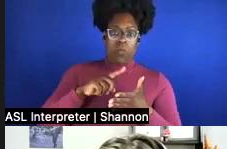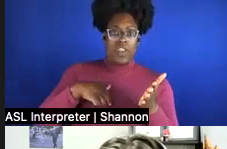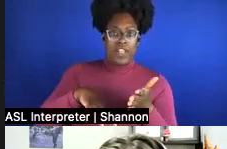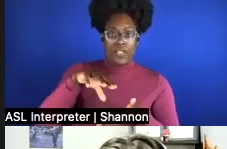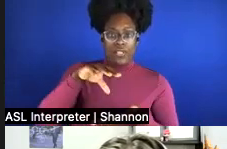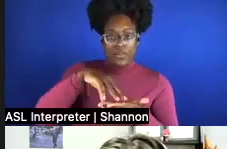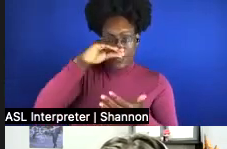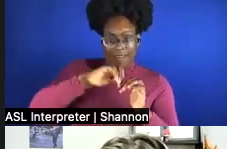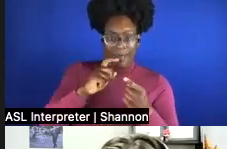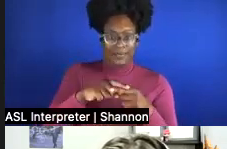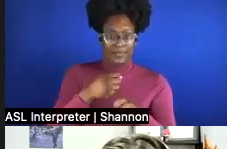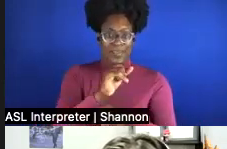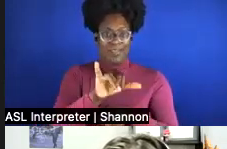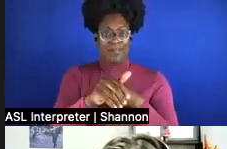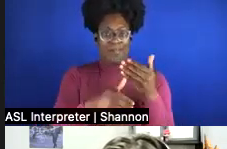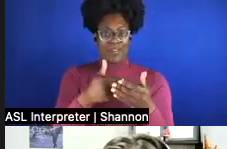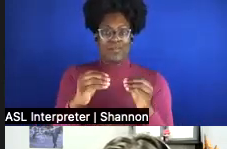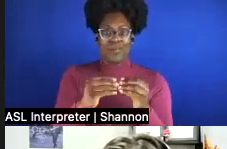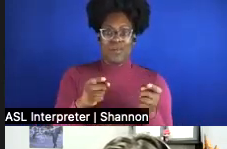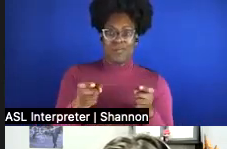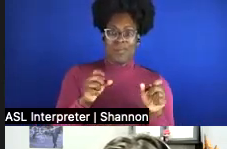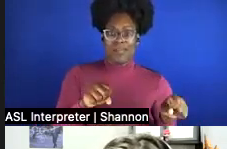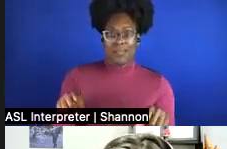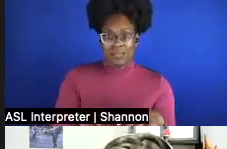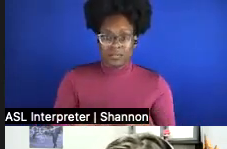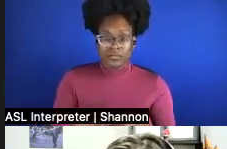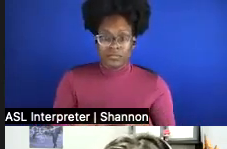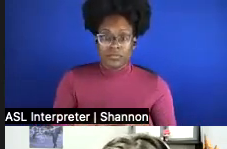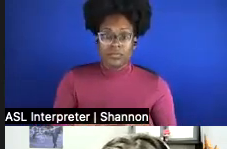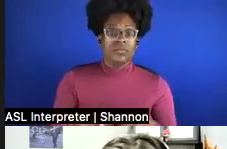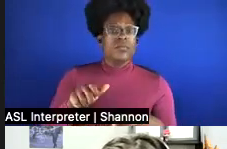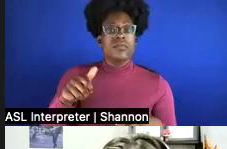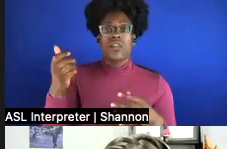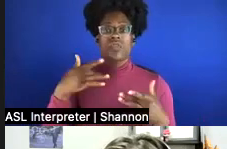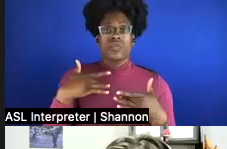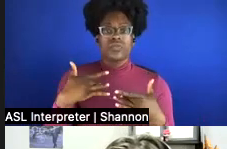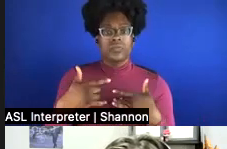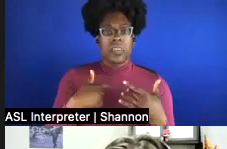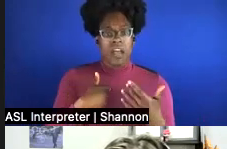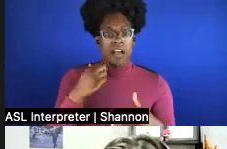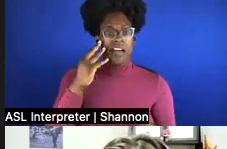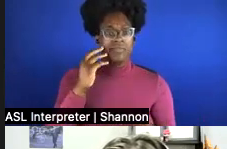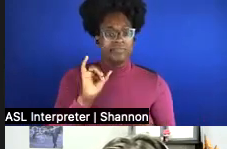Another concern I've come across now that I coordinate an online writing center staffed